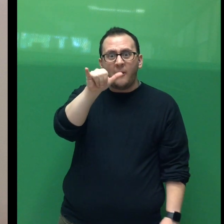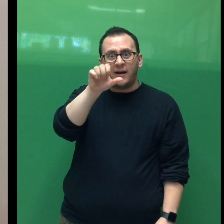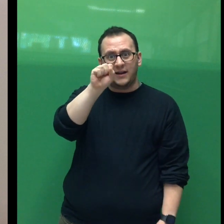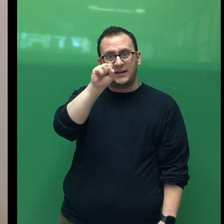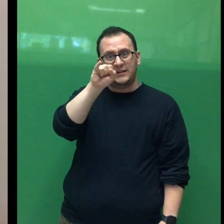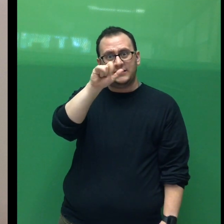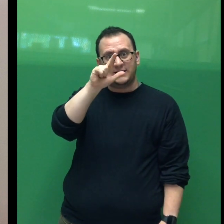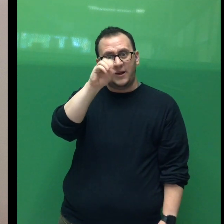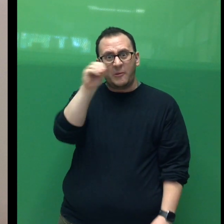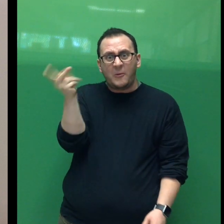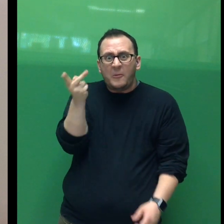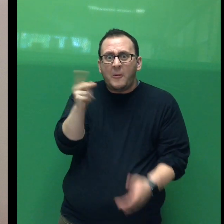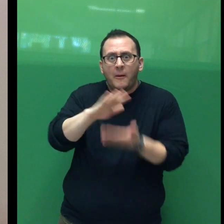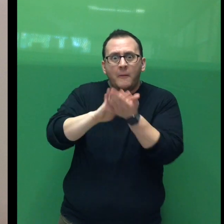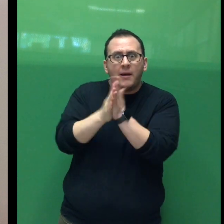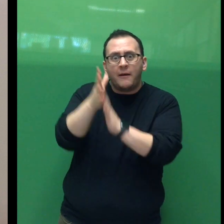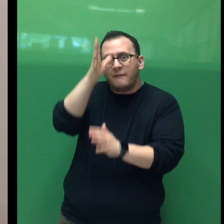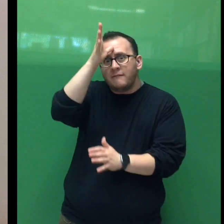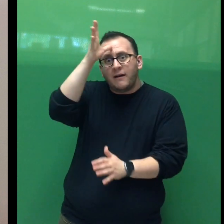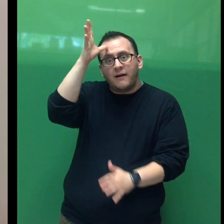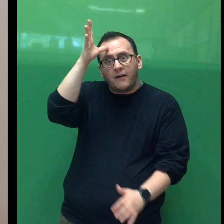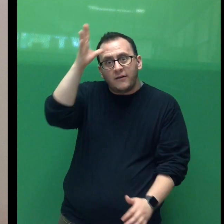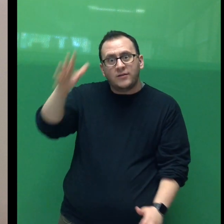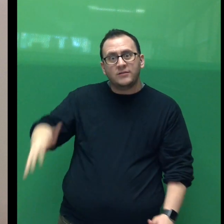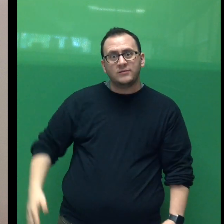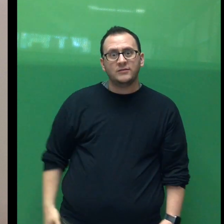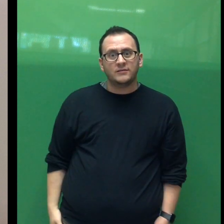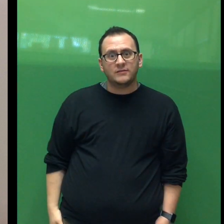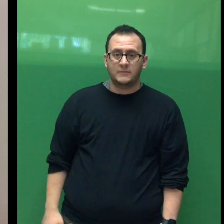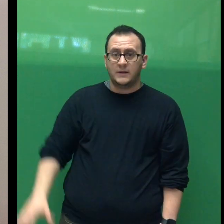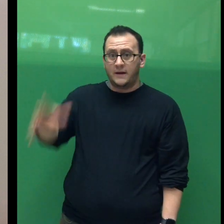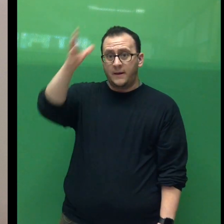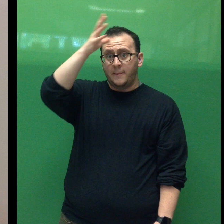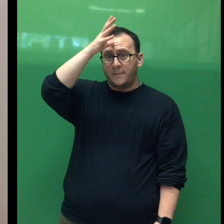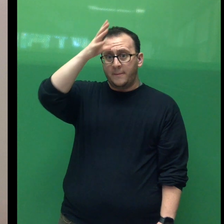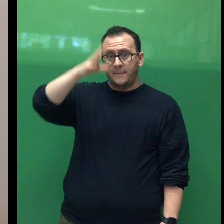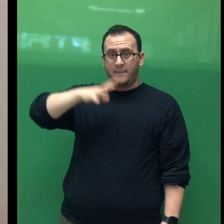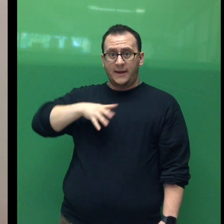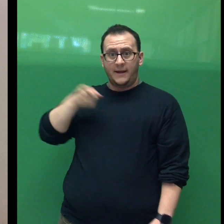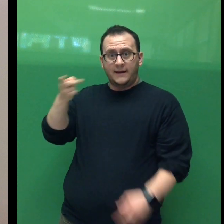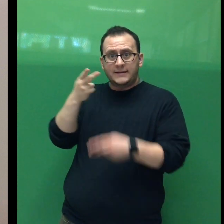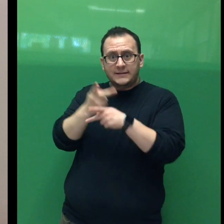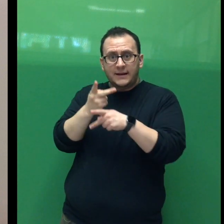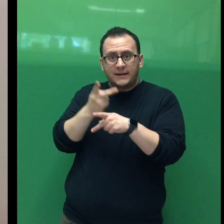Now Roy and Silo were fathers. "We'll call her Tango," Mr. Gramzay decided,